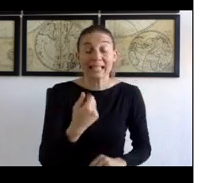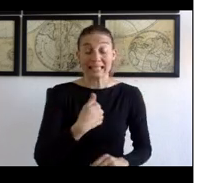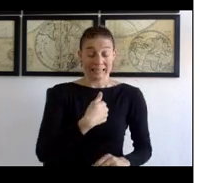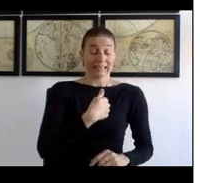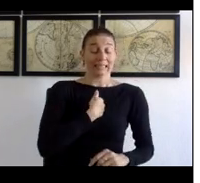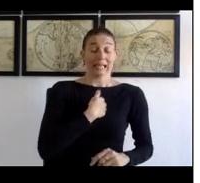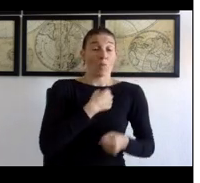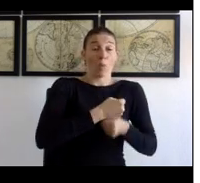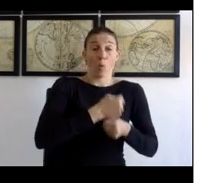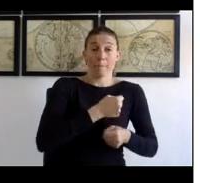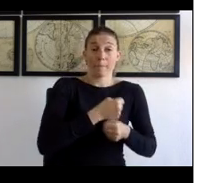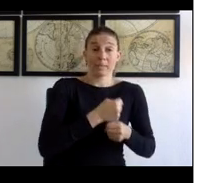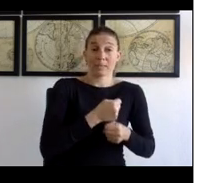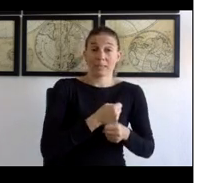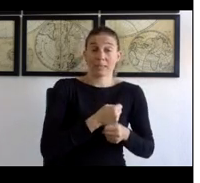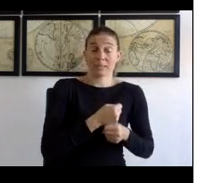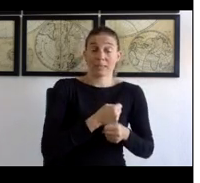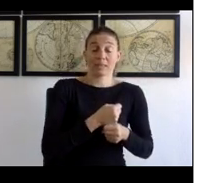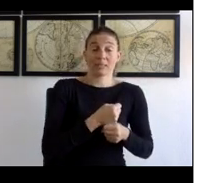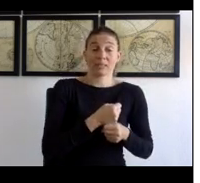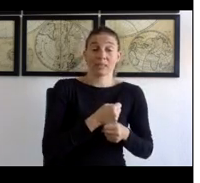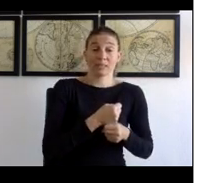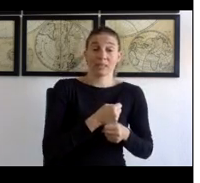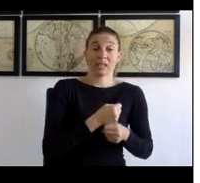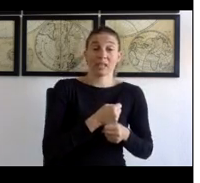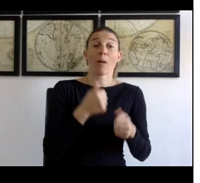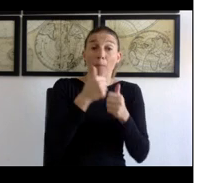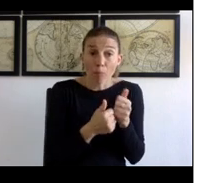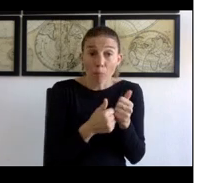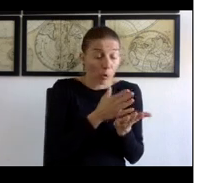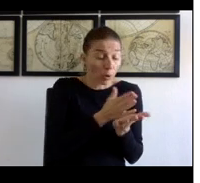self-employed people by the industry or in agriculture,